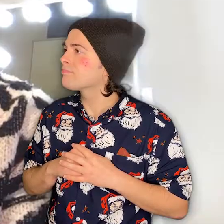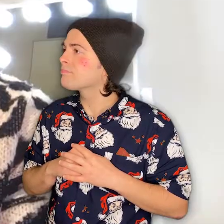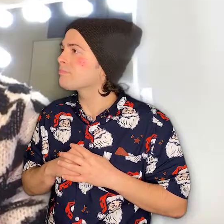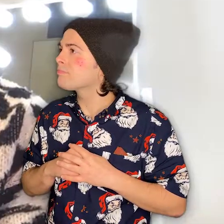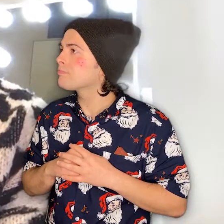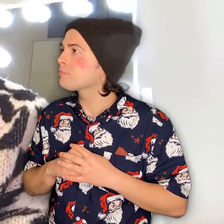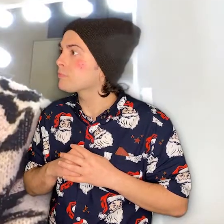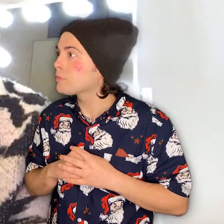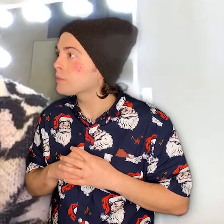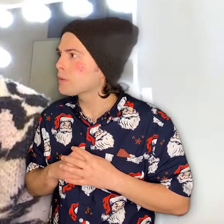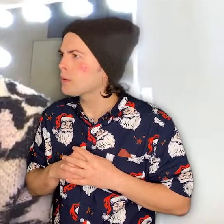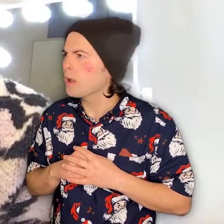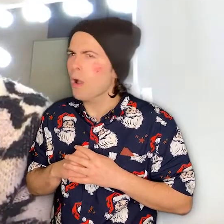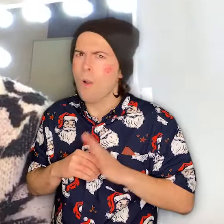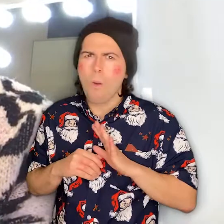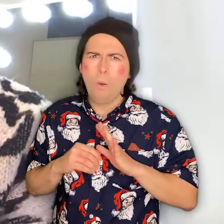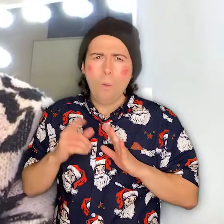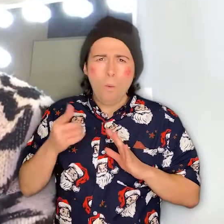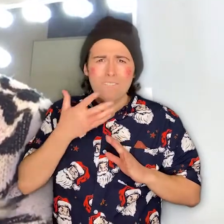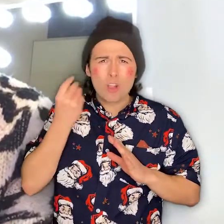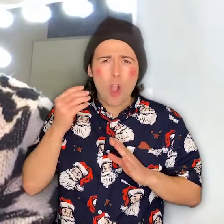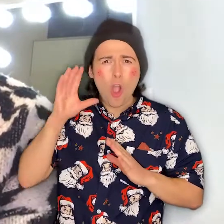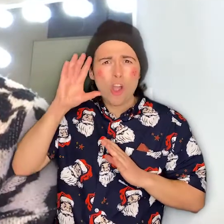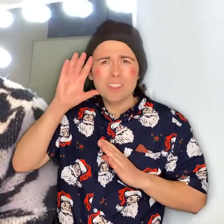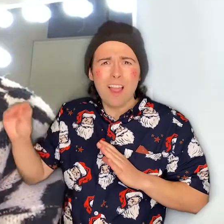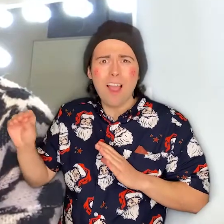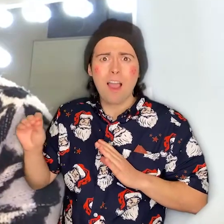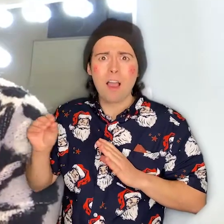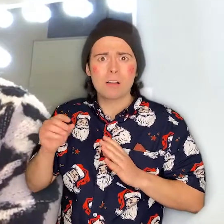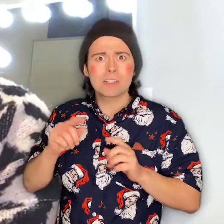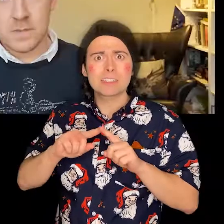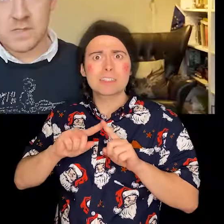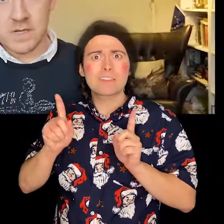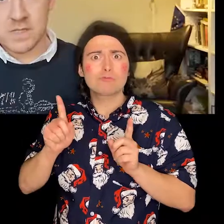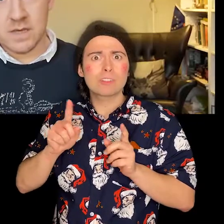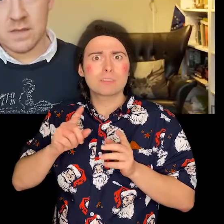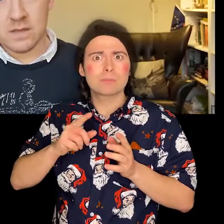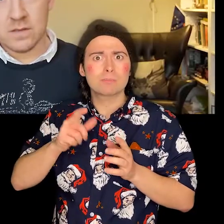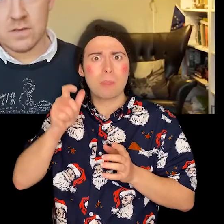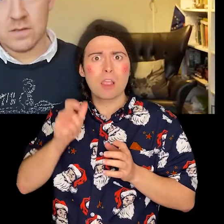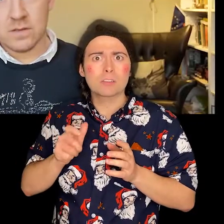Senga – Awe did I forget to tell you son, Cyndi's going to host it. Brian – Seriously